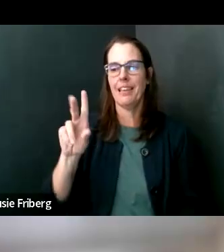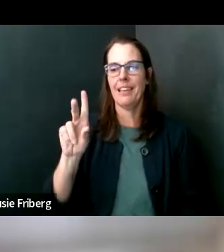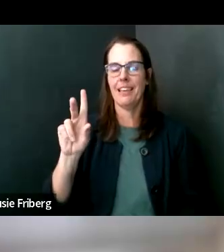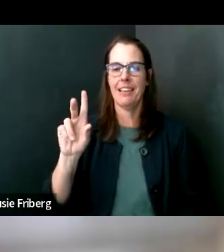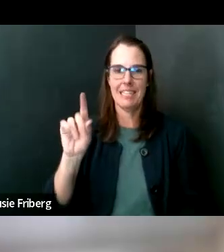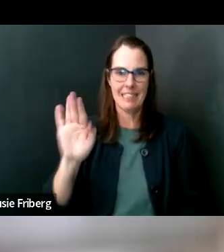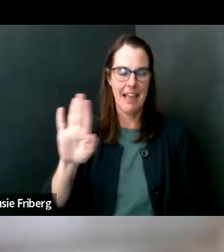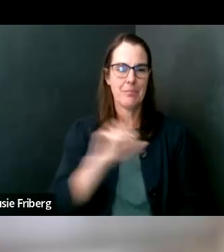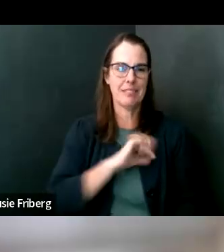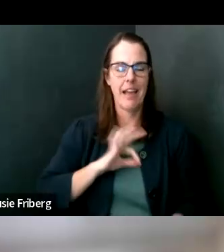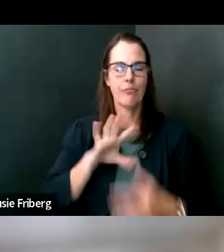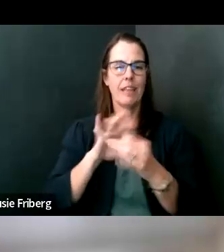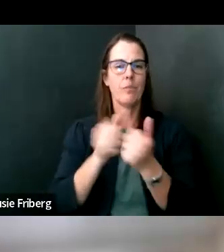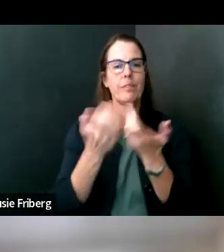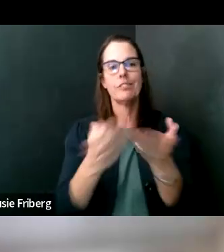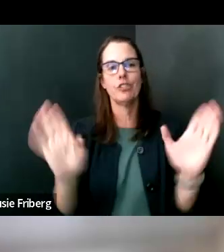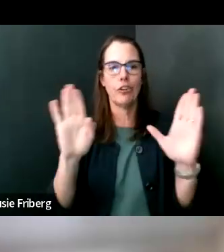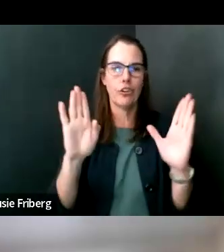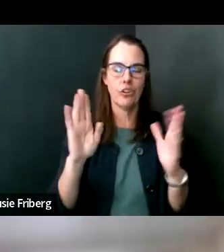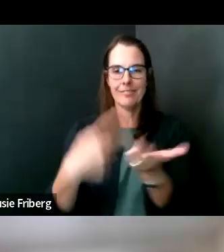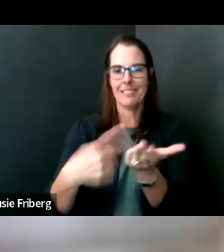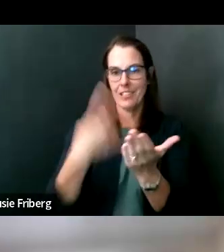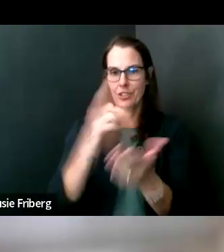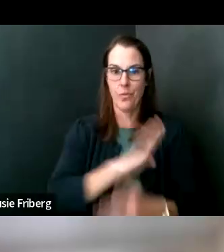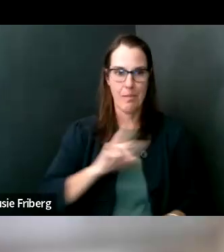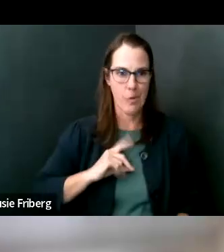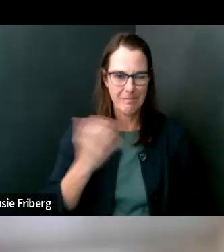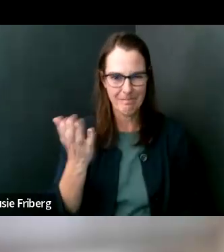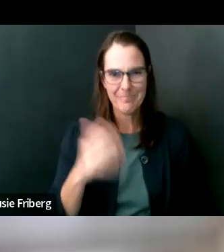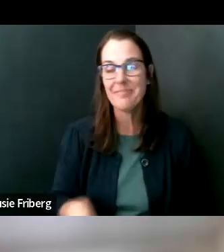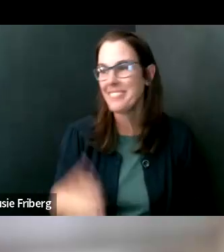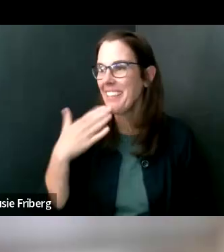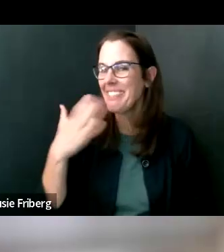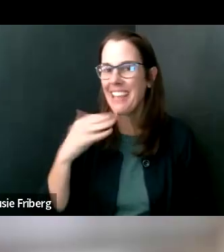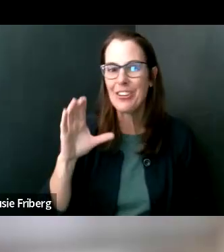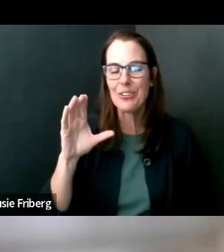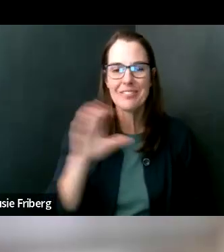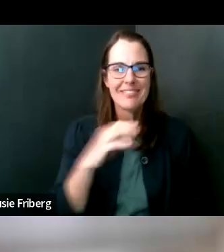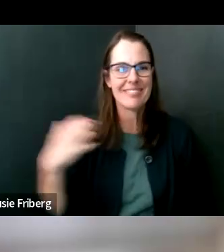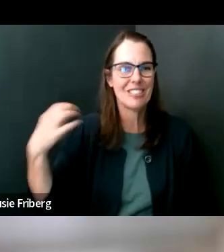um general general uh discussions for the board. Thank you, Chair Bailey and board. Um before I